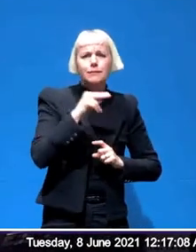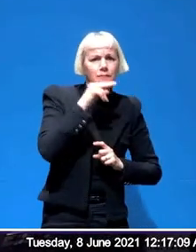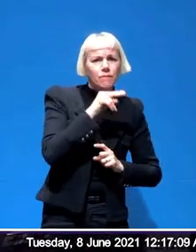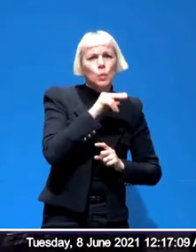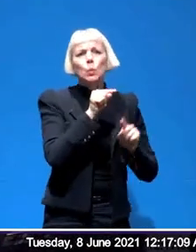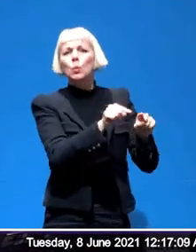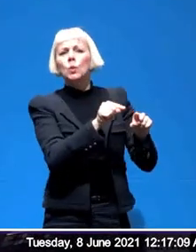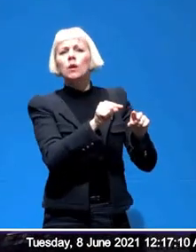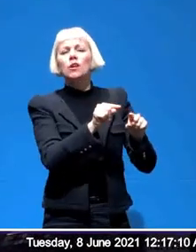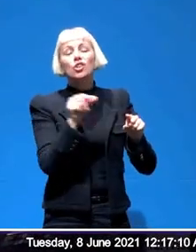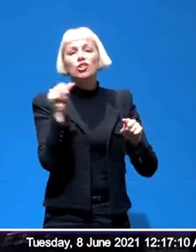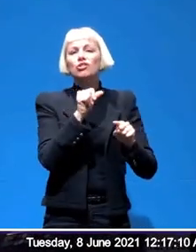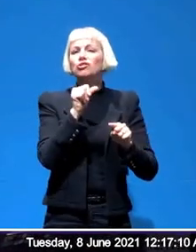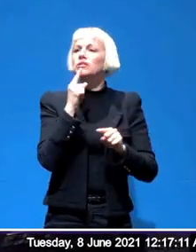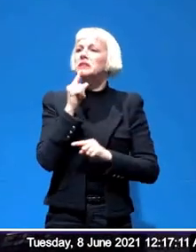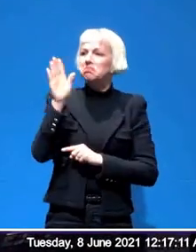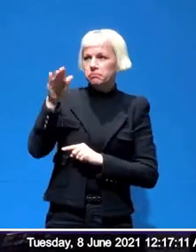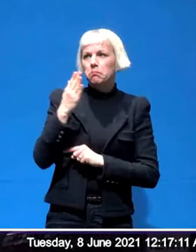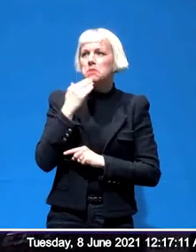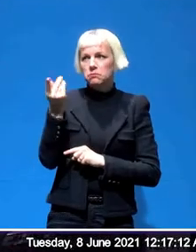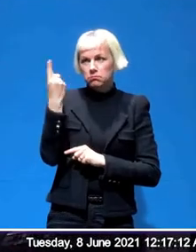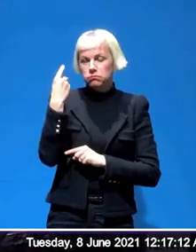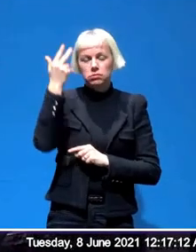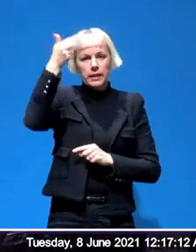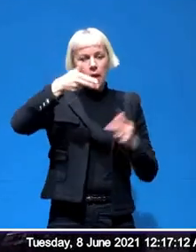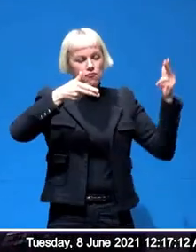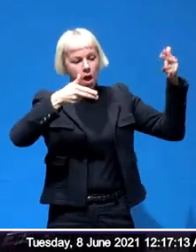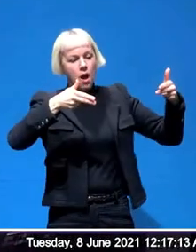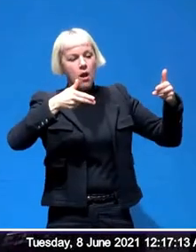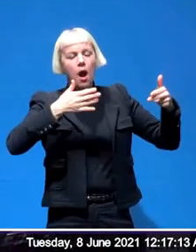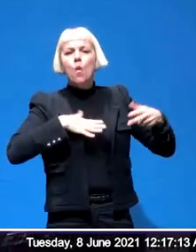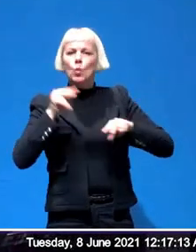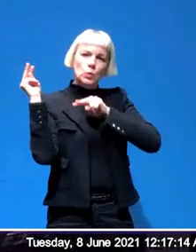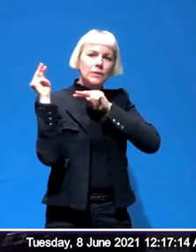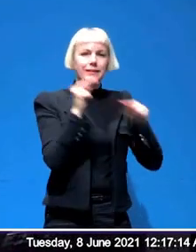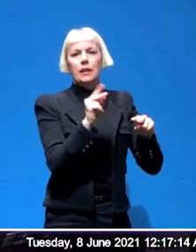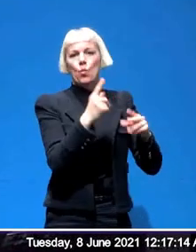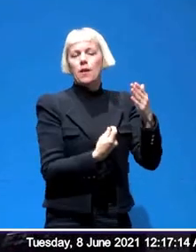there should be an option that something can be --- there must be some way of